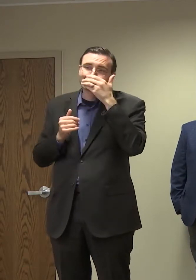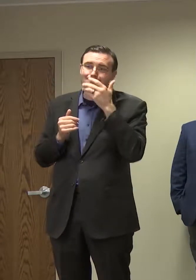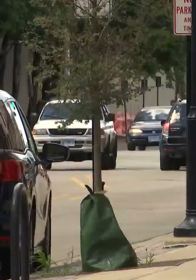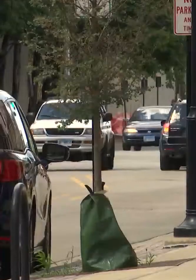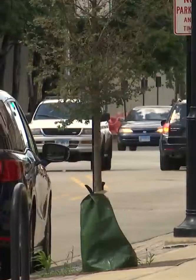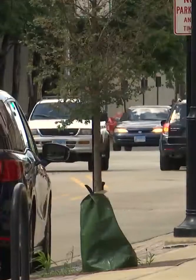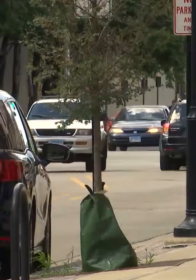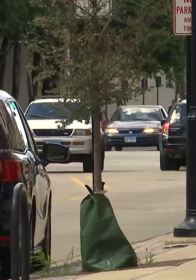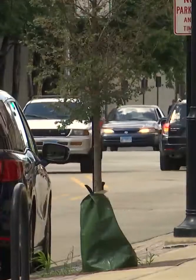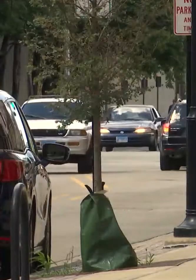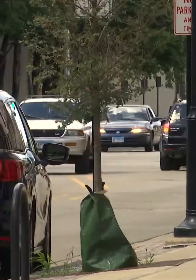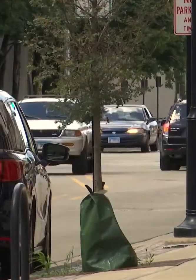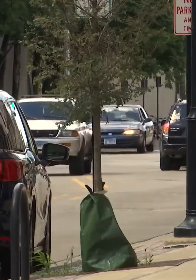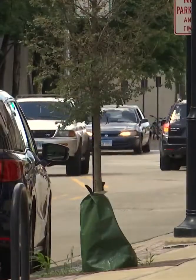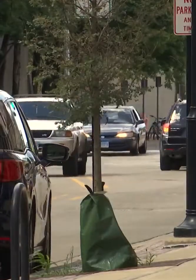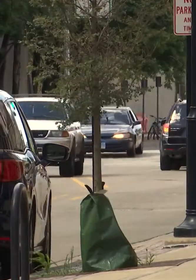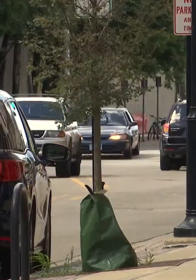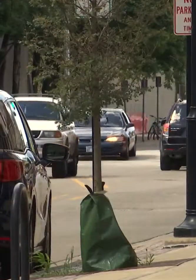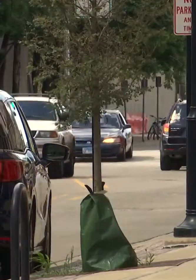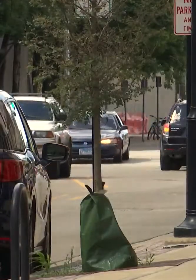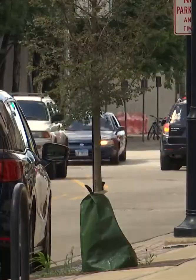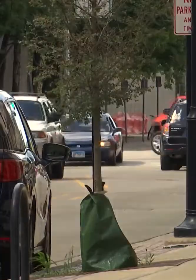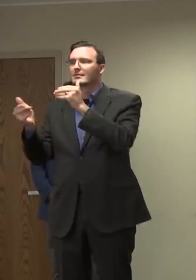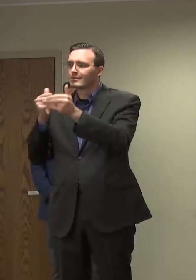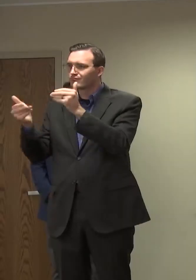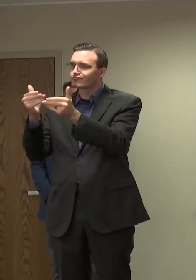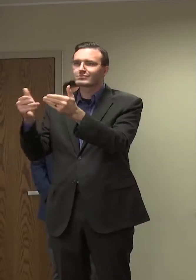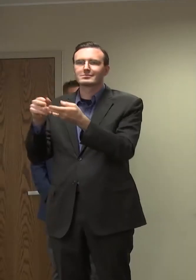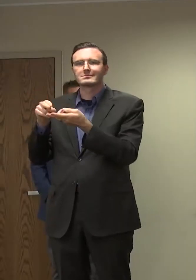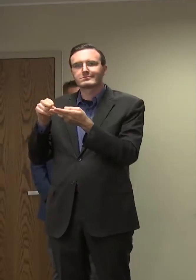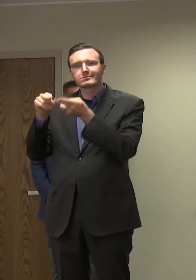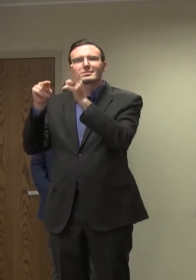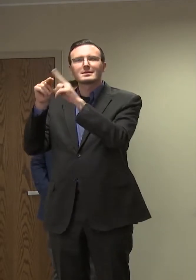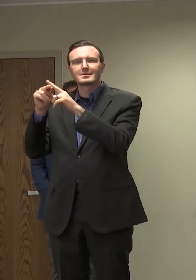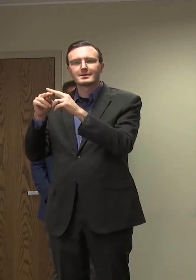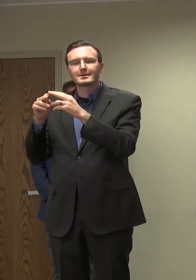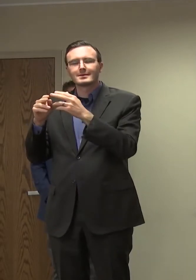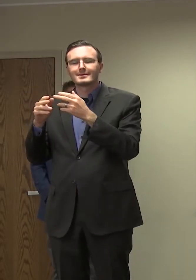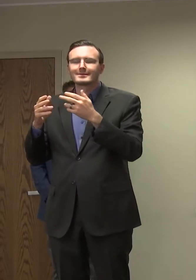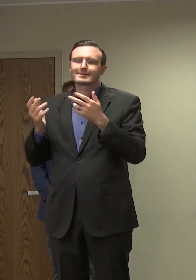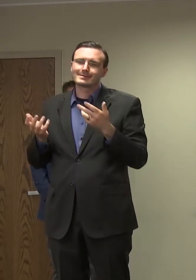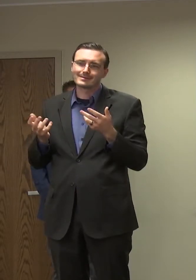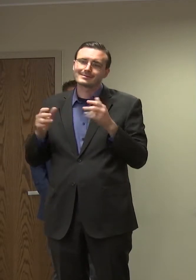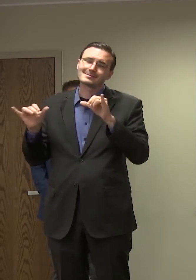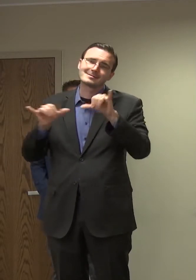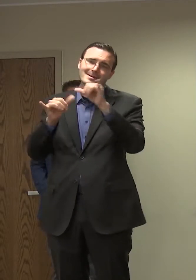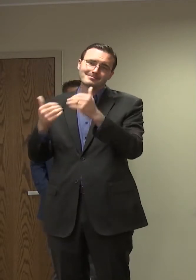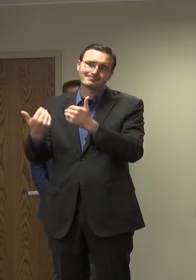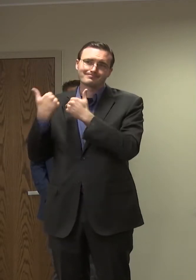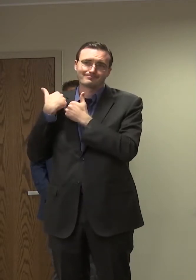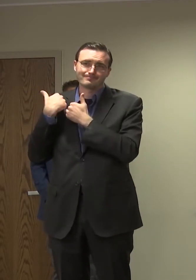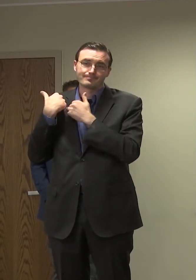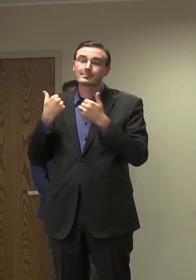IS HOPING TO AVOID A SURGE IN COVID CASES. Dr. Sandra Martell, Director, Winn. Co. Health Dept. "This is my word of caution and warning. Limit your contacts. Avoid large gatherings- even